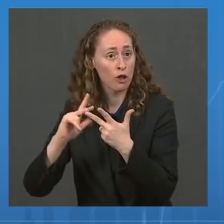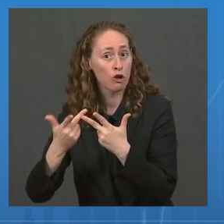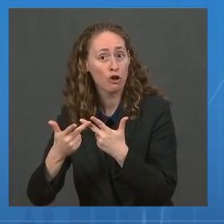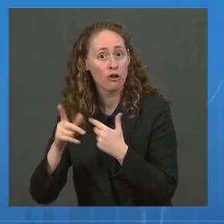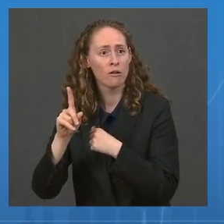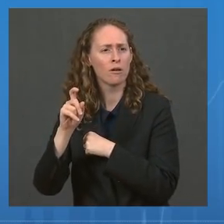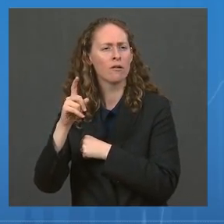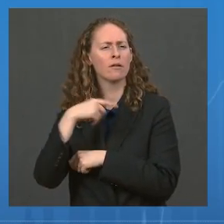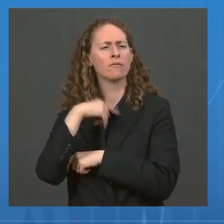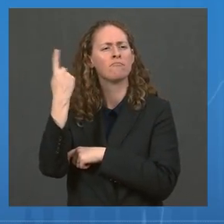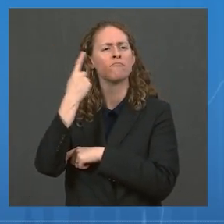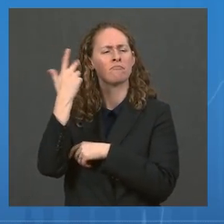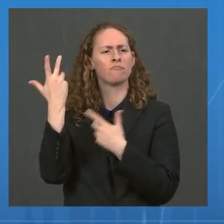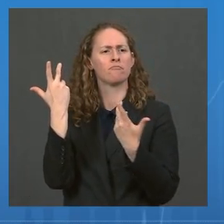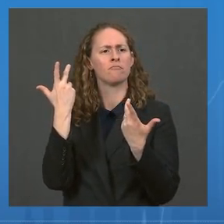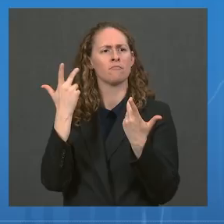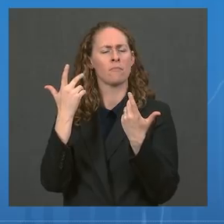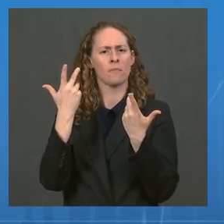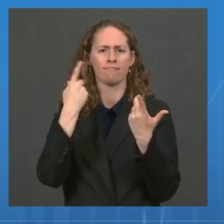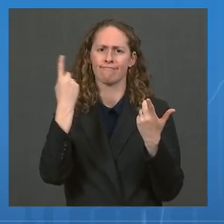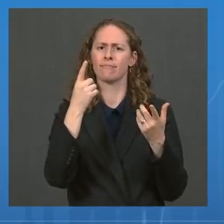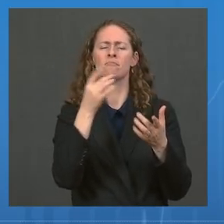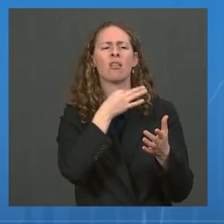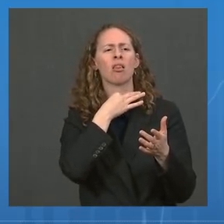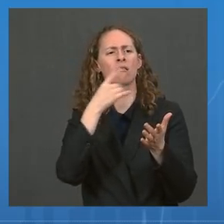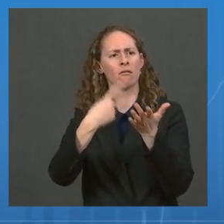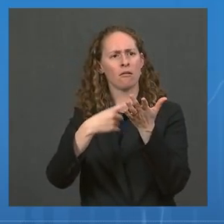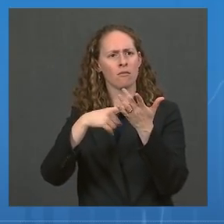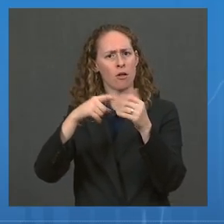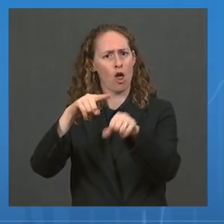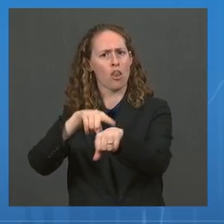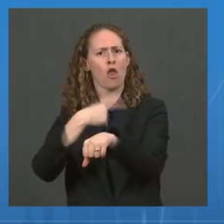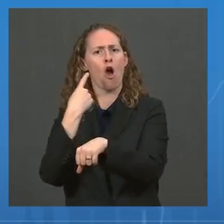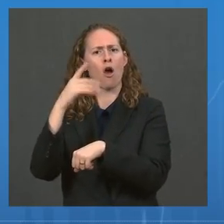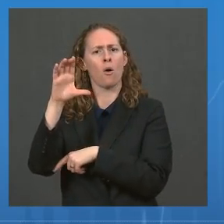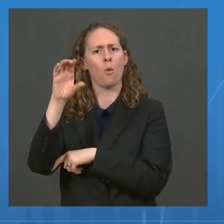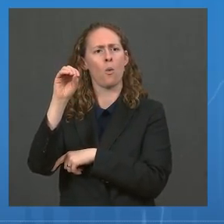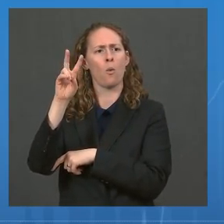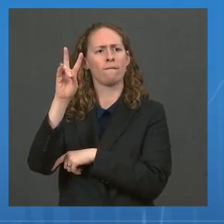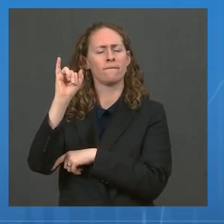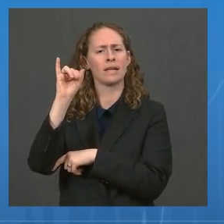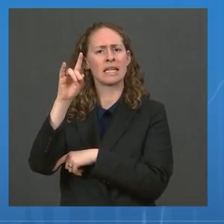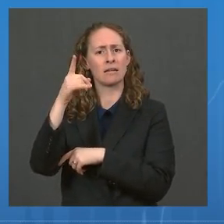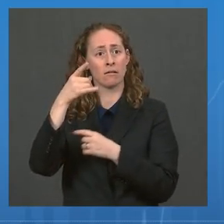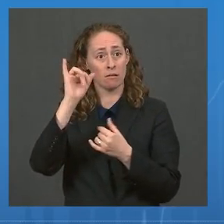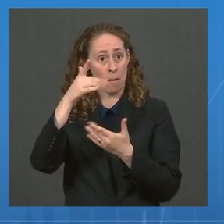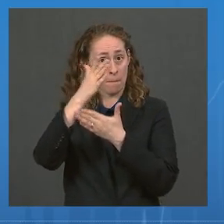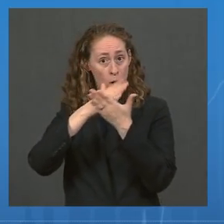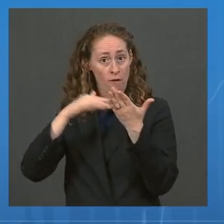how that played into maybe going beyond what the committee was interested, where they've seen hospitalizations to be their --